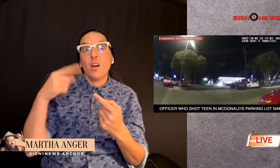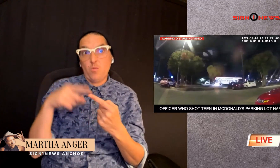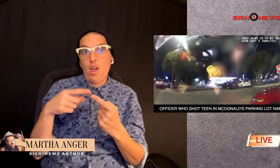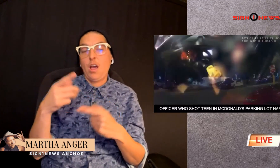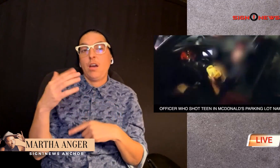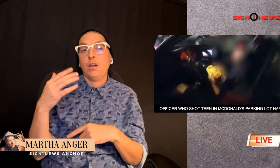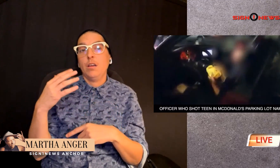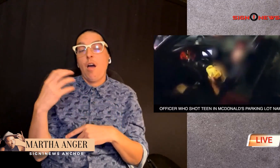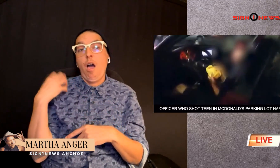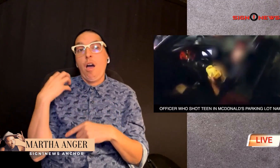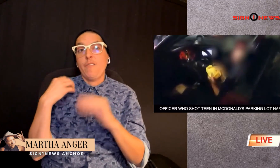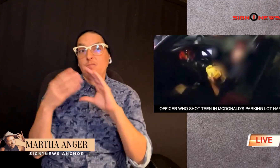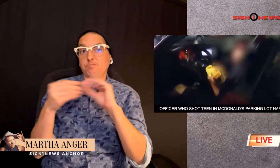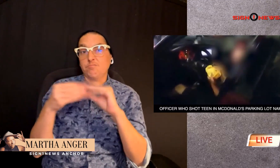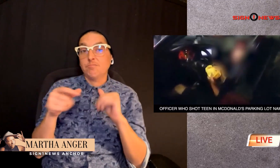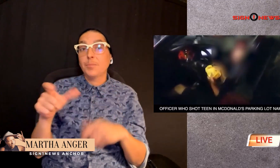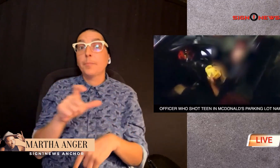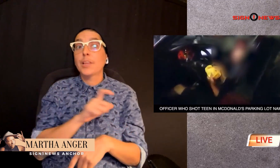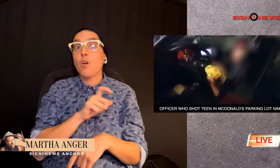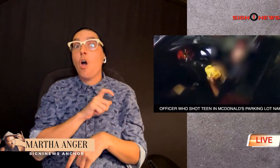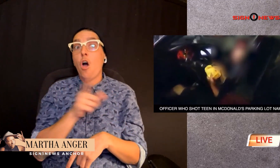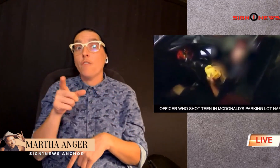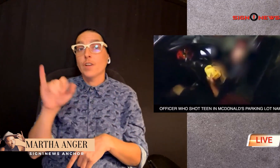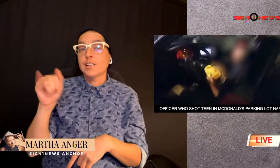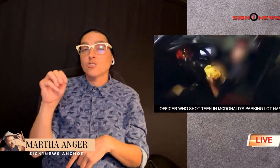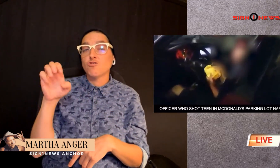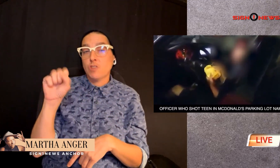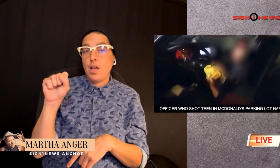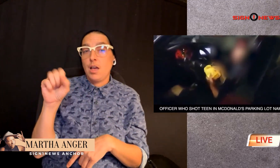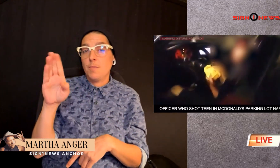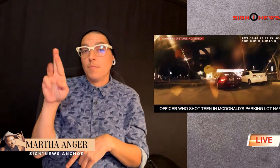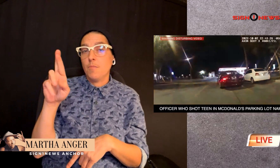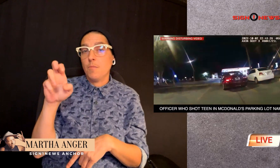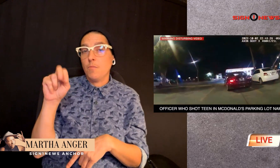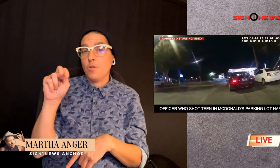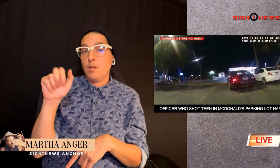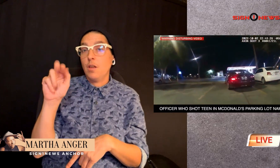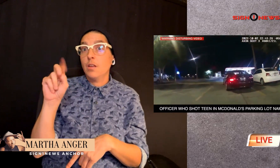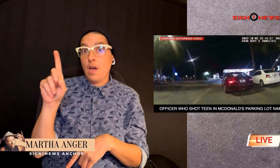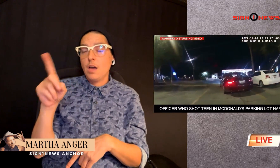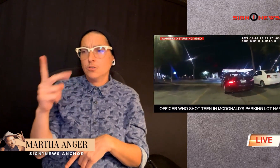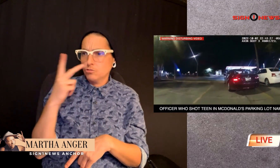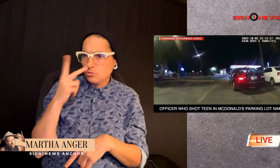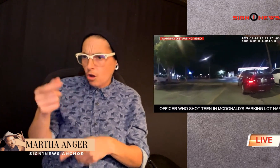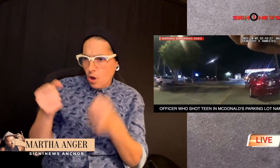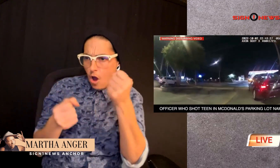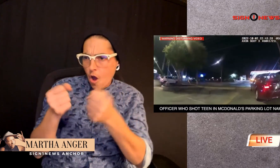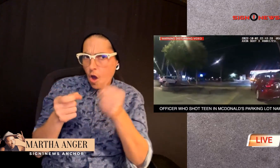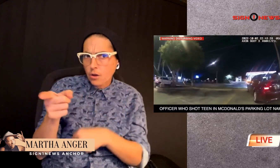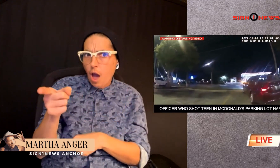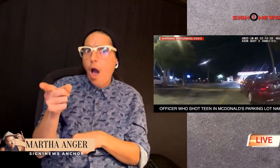That's when officials say San Antonio police officer James Brennan saw the car.